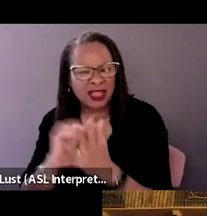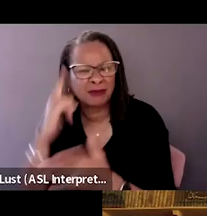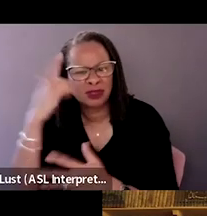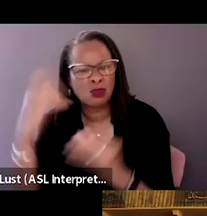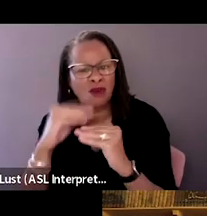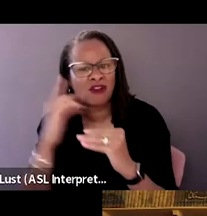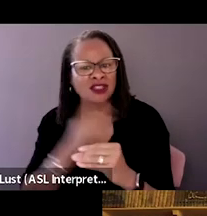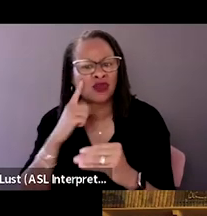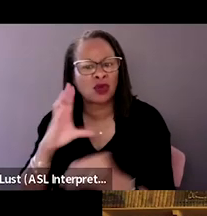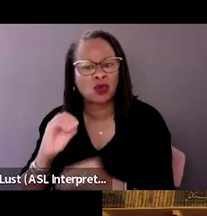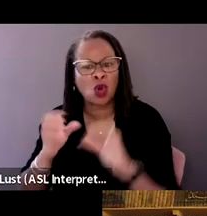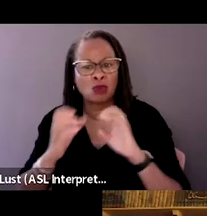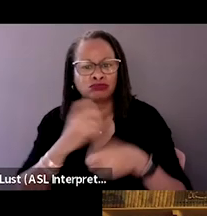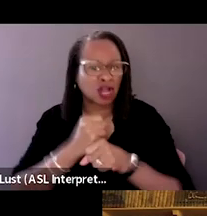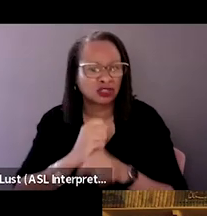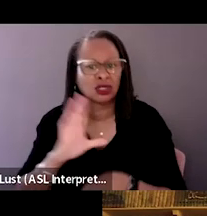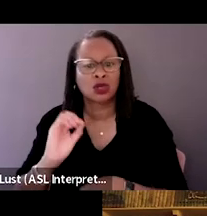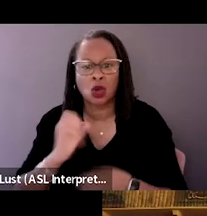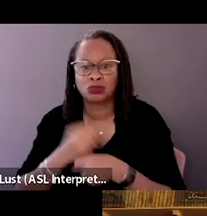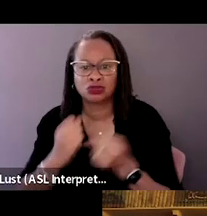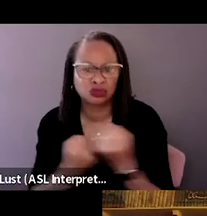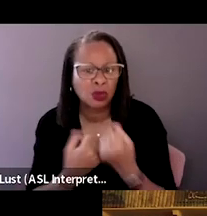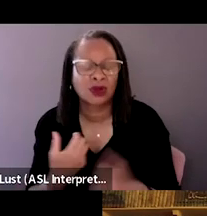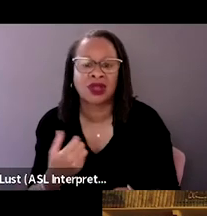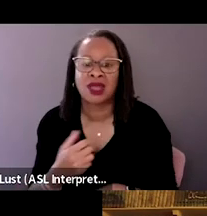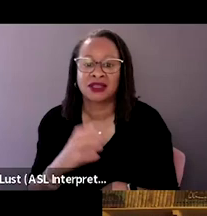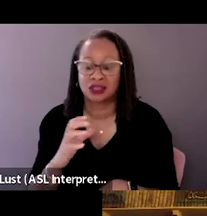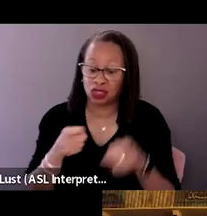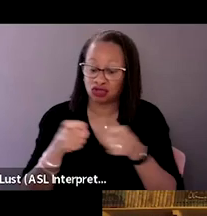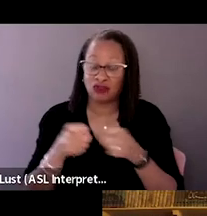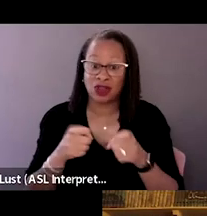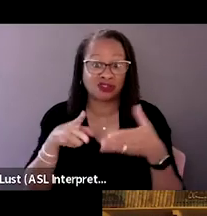So it is more a director cut and more creative documentary,